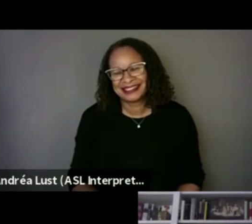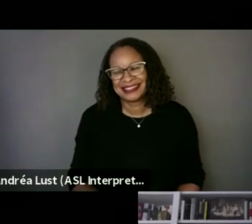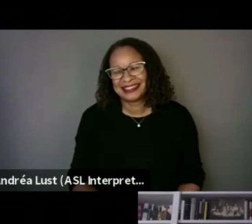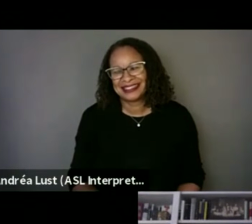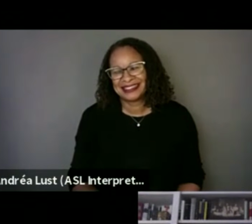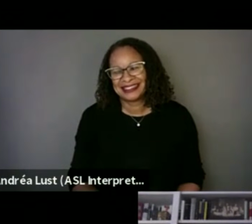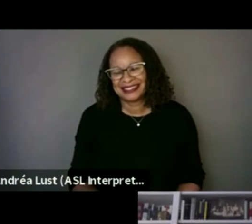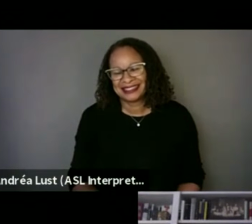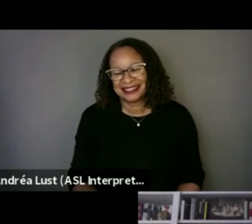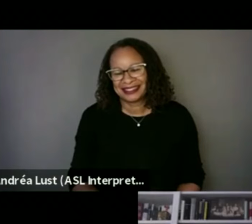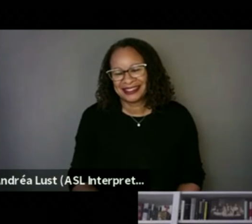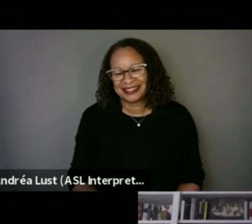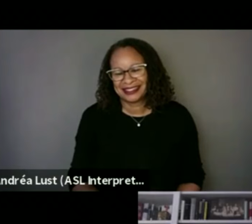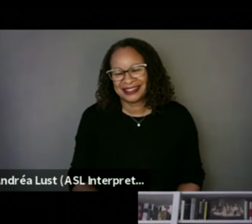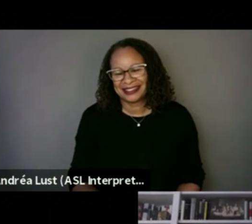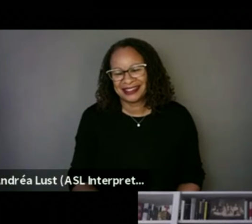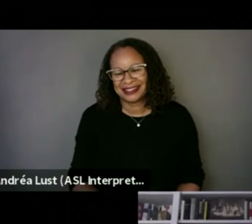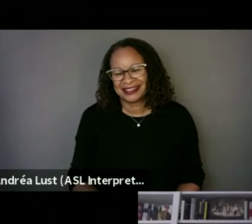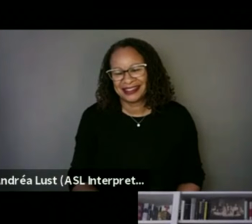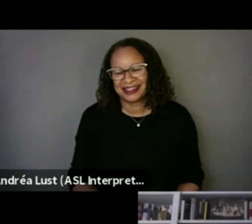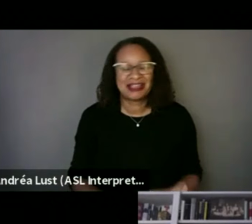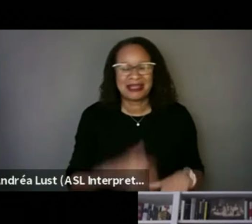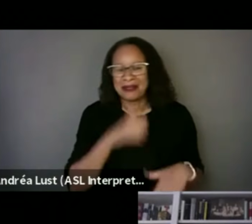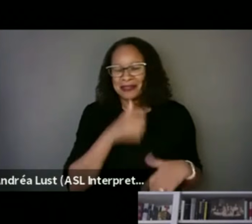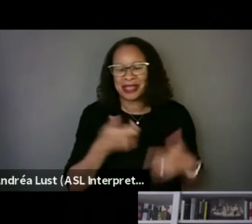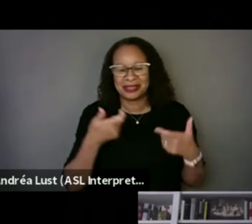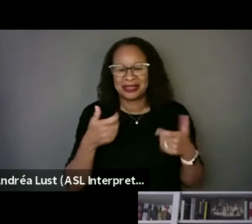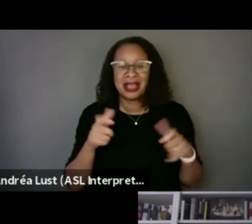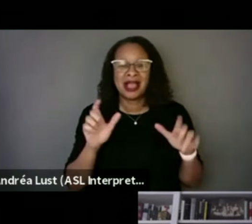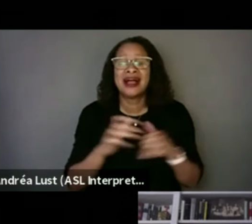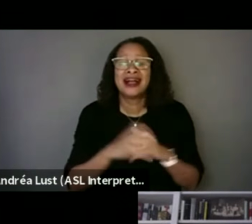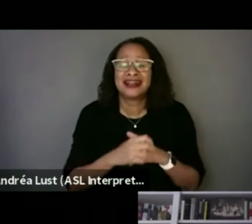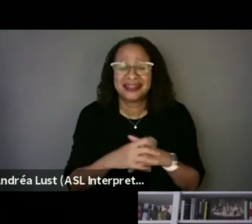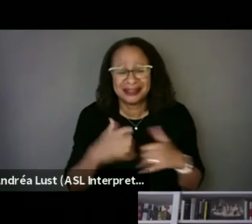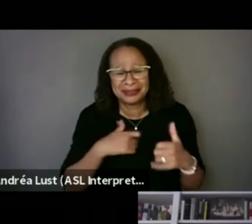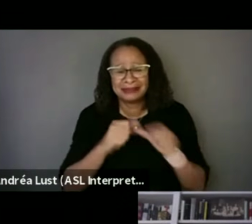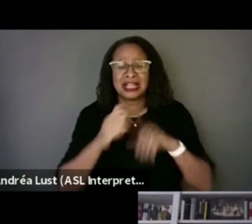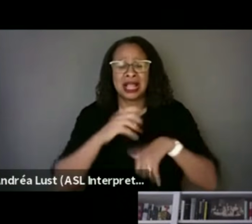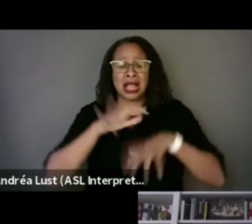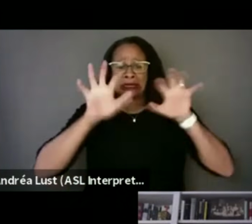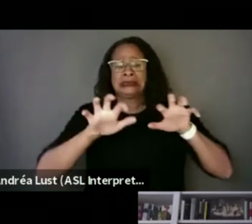I'm trying, I'm not trying to get dragged through with it. I'm just hanging still to your ideas